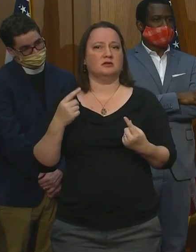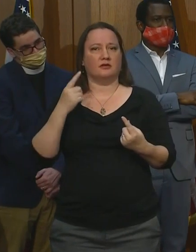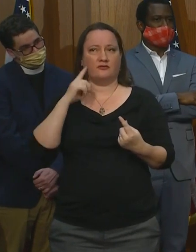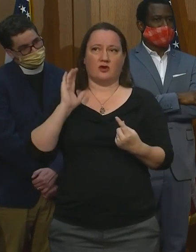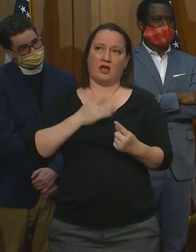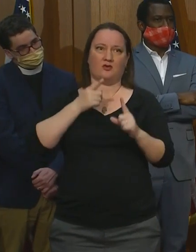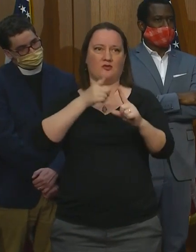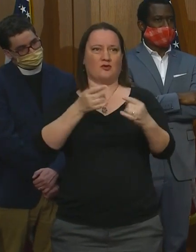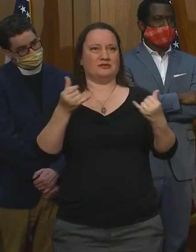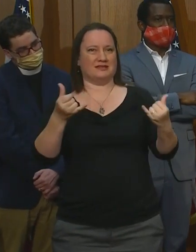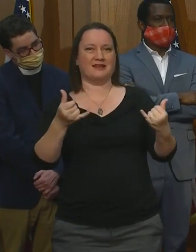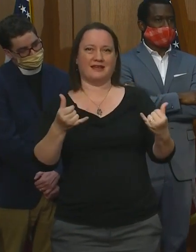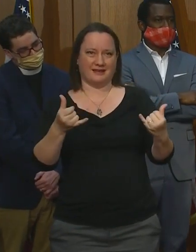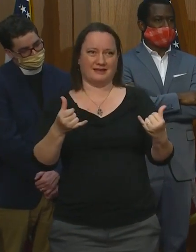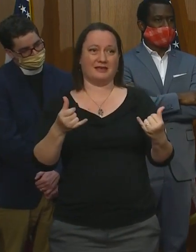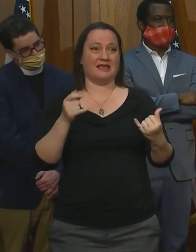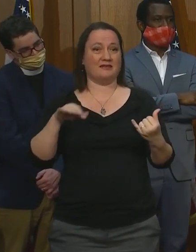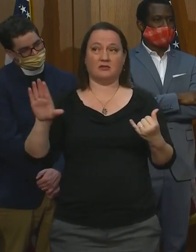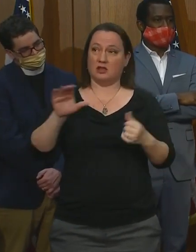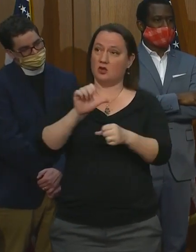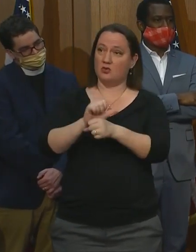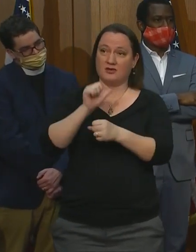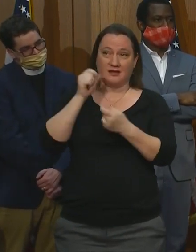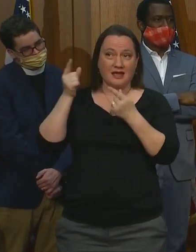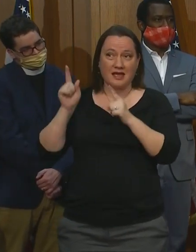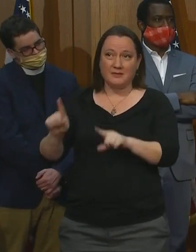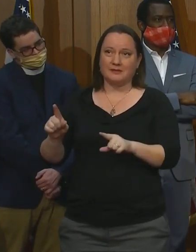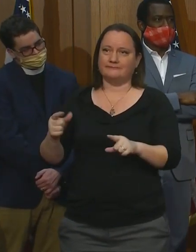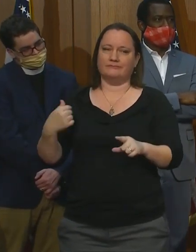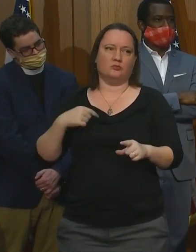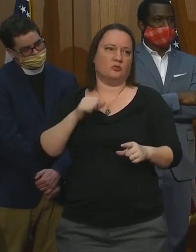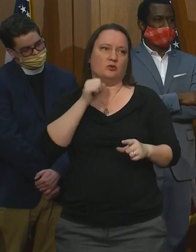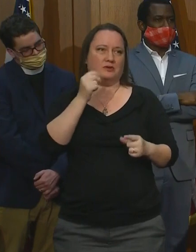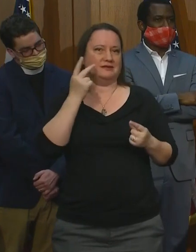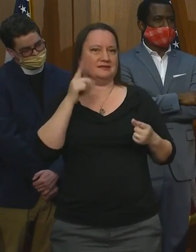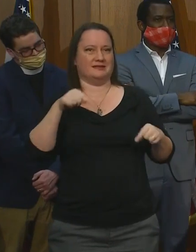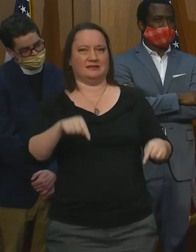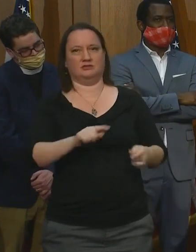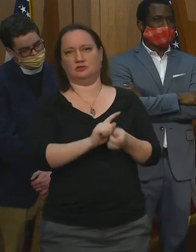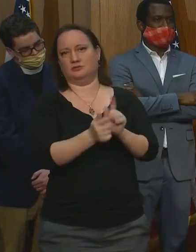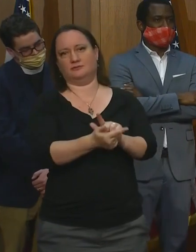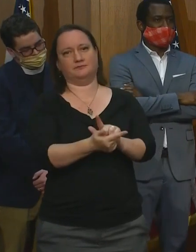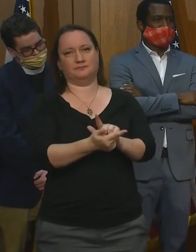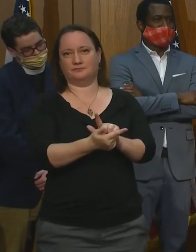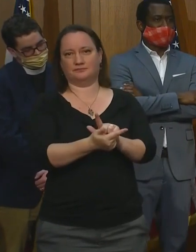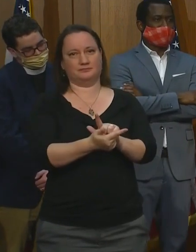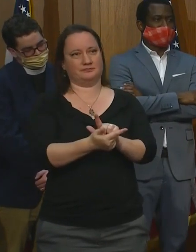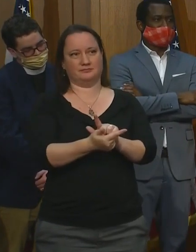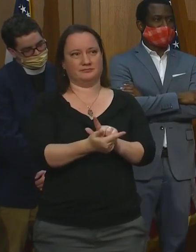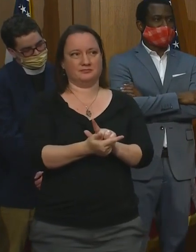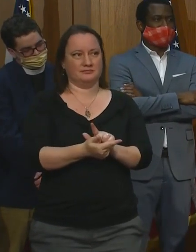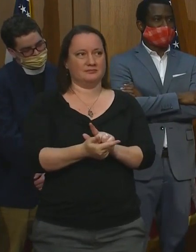THE WORK TO GET US TO WHERE WE ARE TODAY. WITHOUT THEM WE